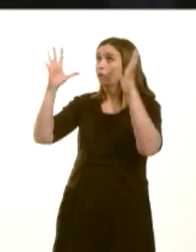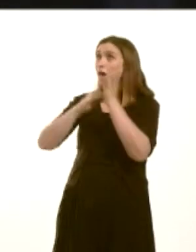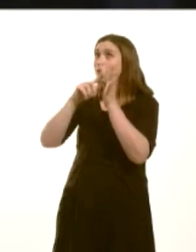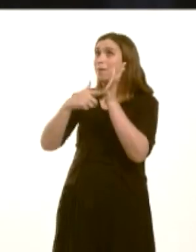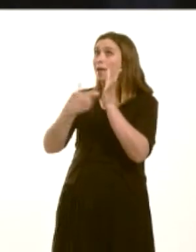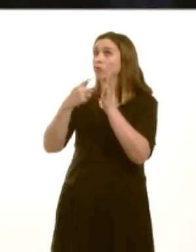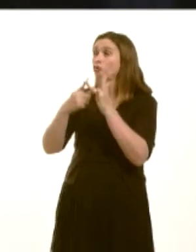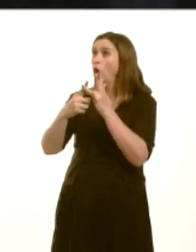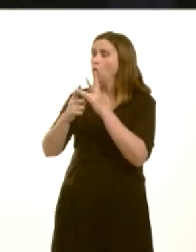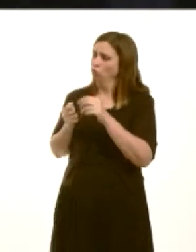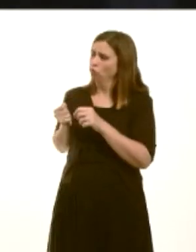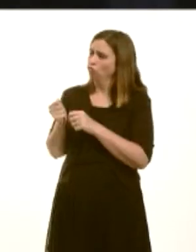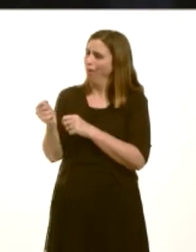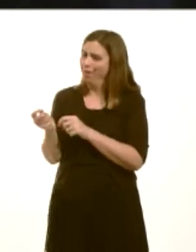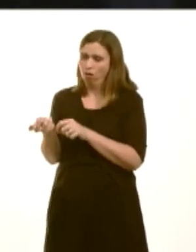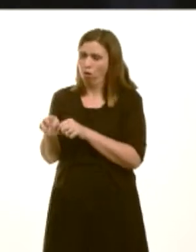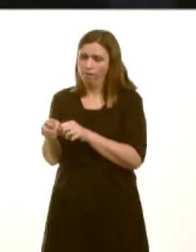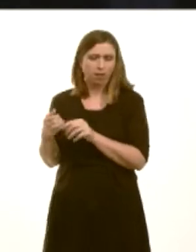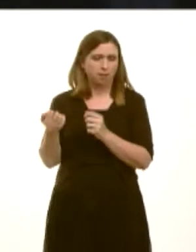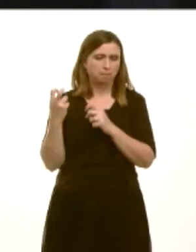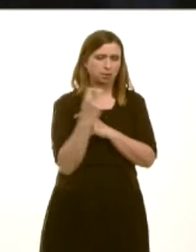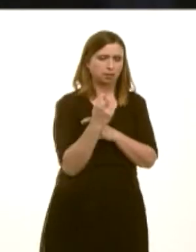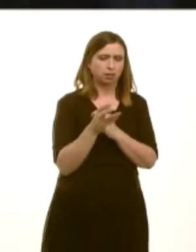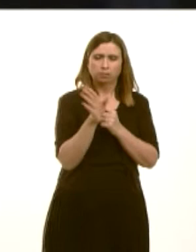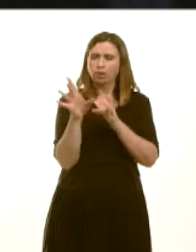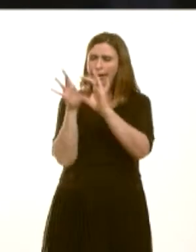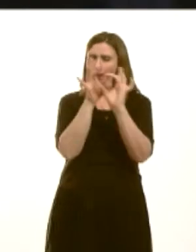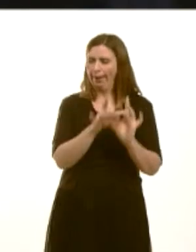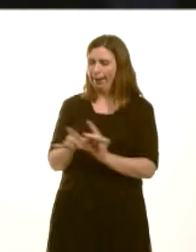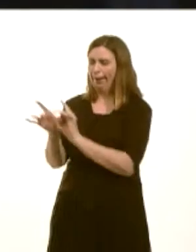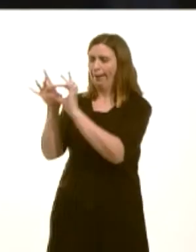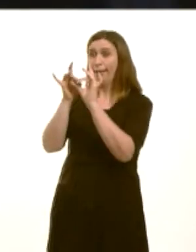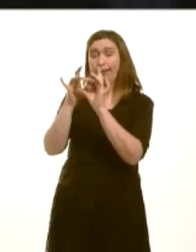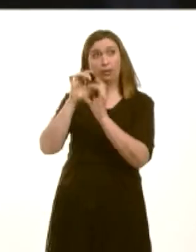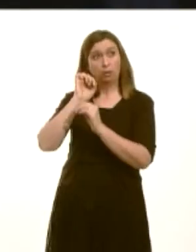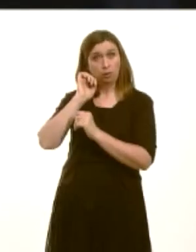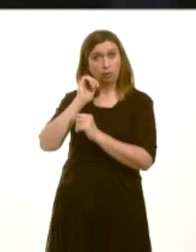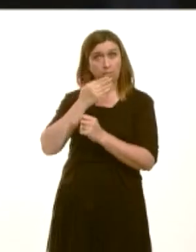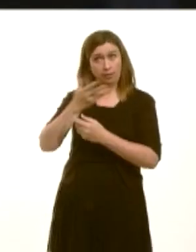for south Wales. So, specifically, can you outline these plans and assure me that these